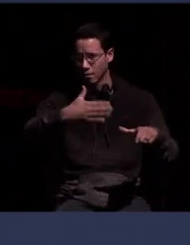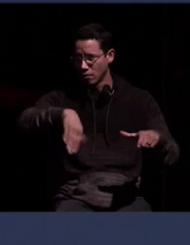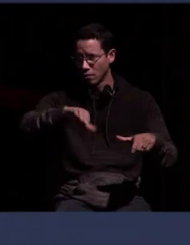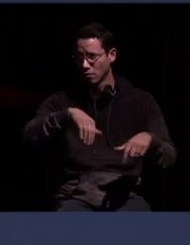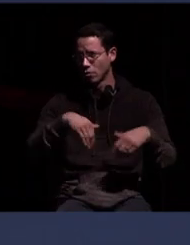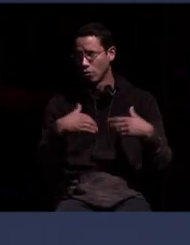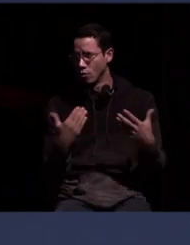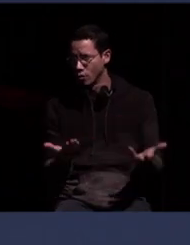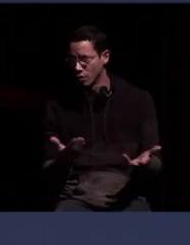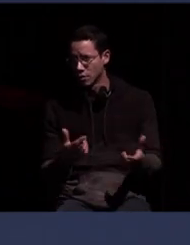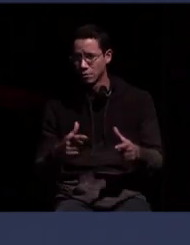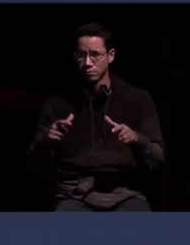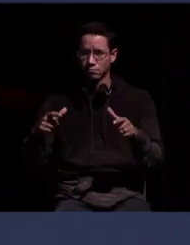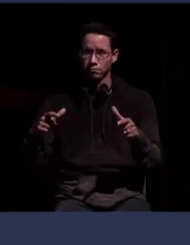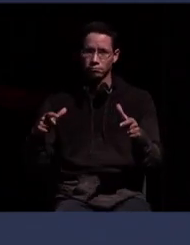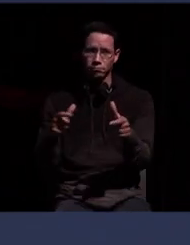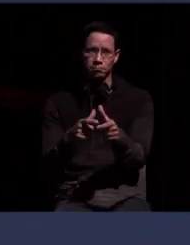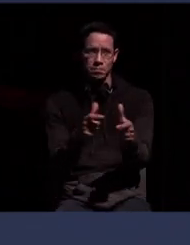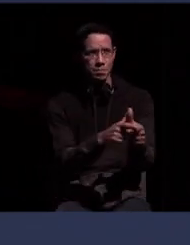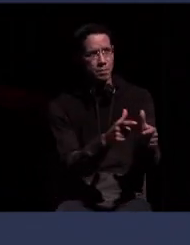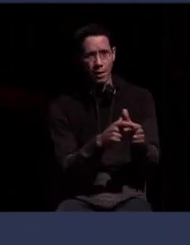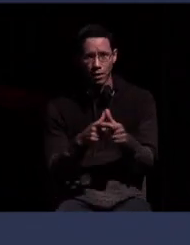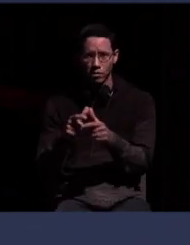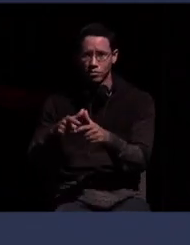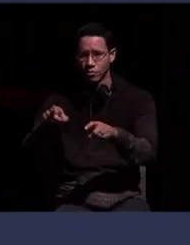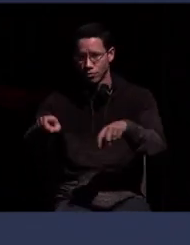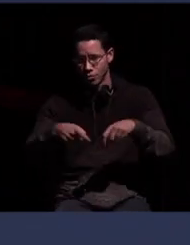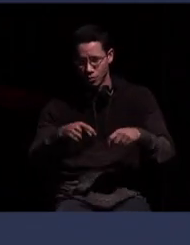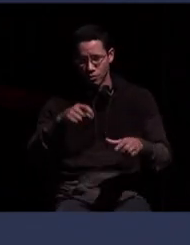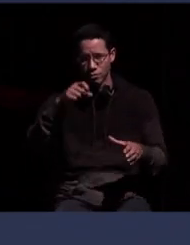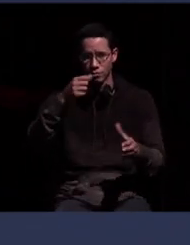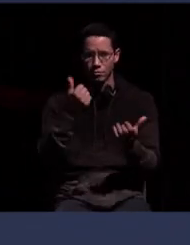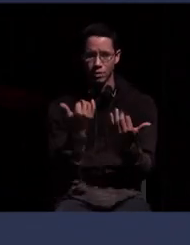and small plantations,